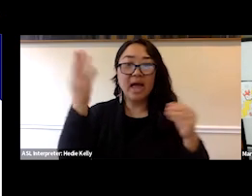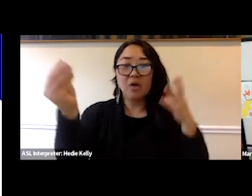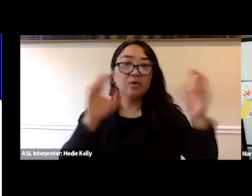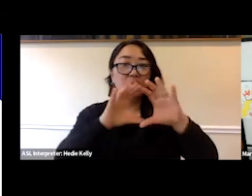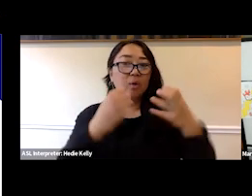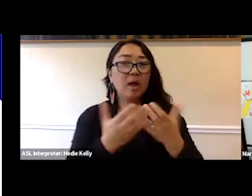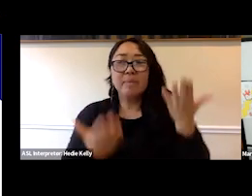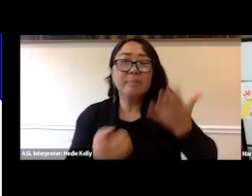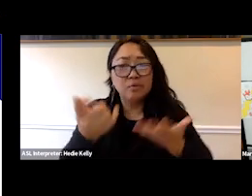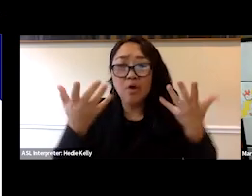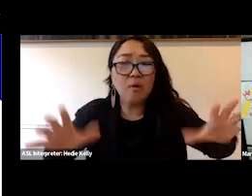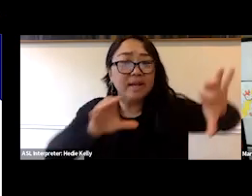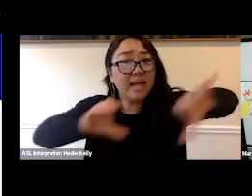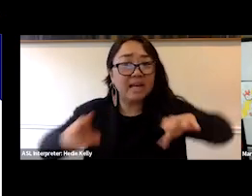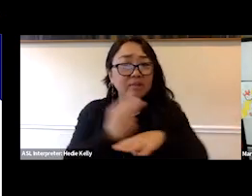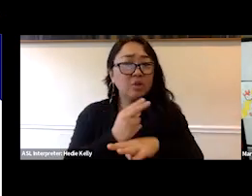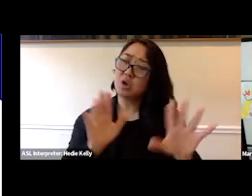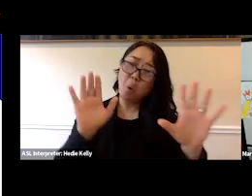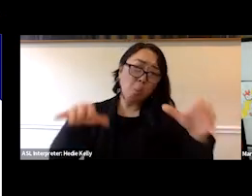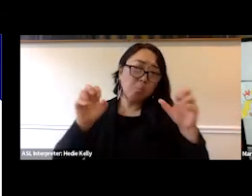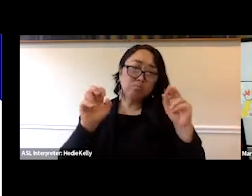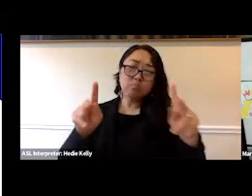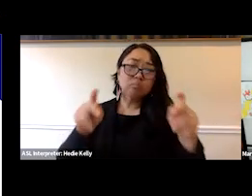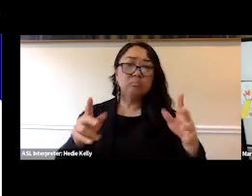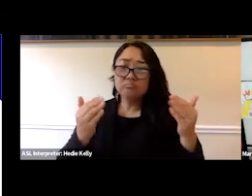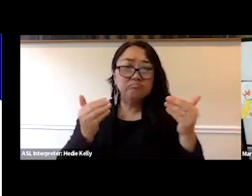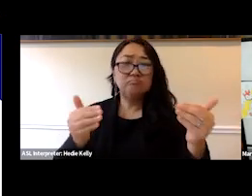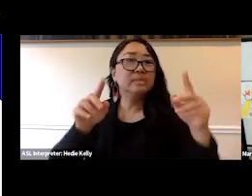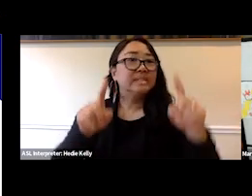using that's okay, let's test that, let's do some other in the wild test.